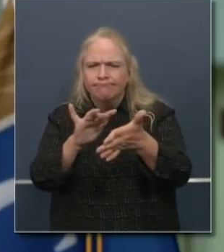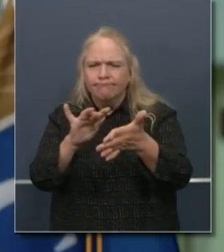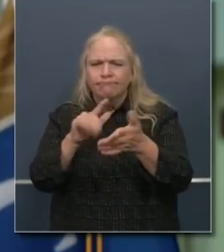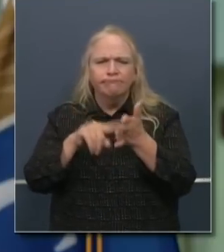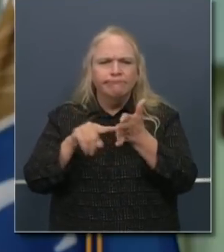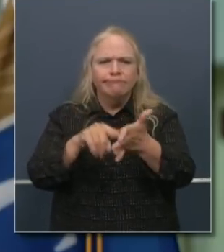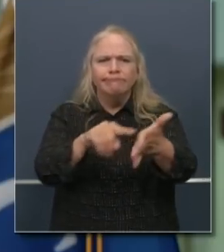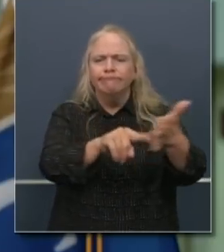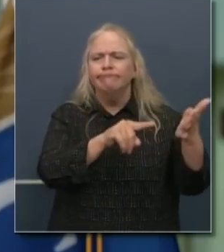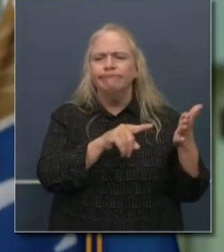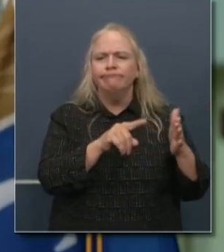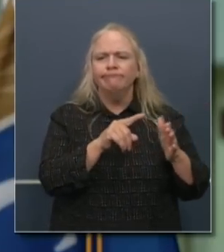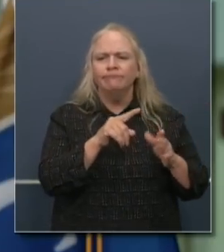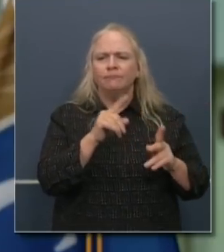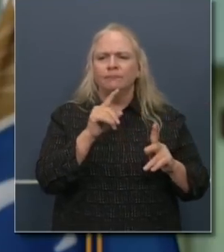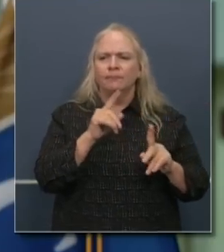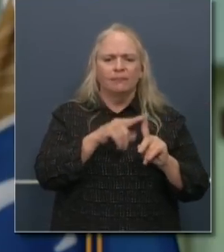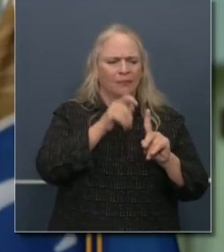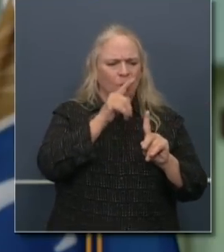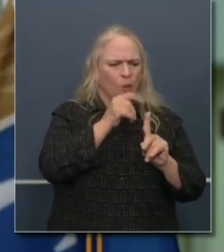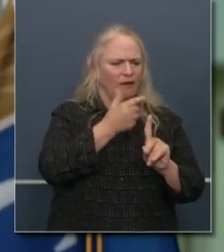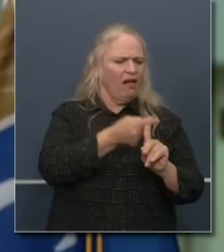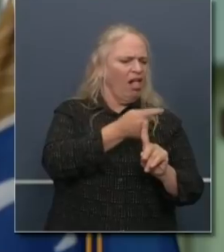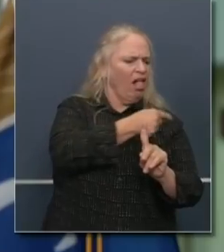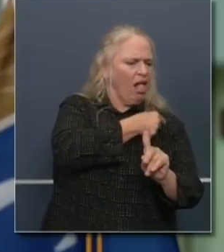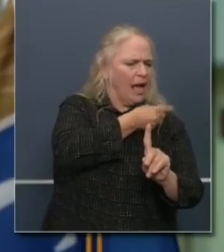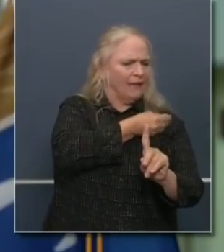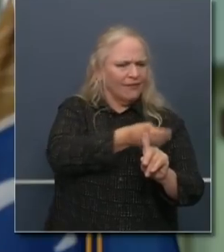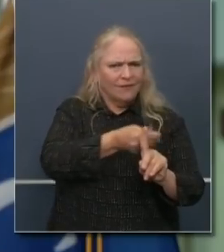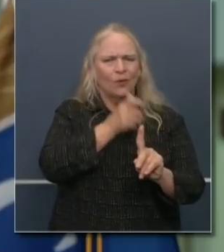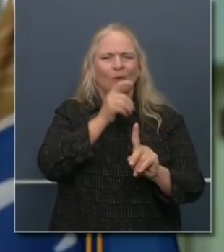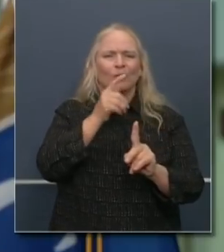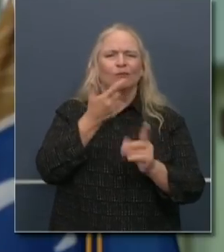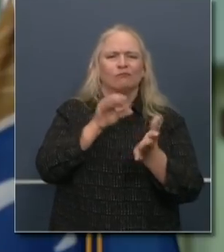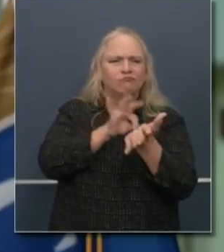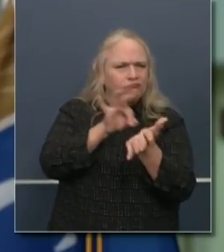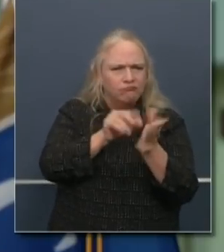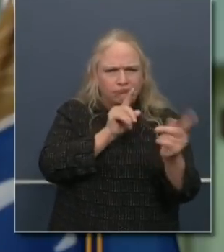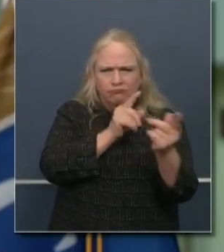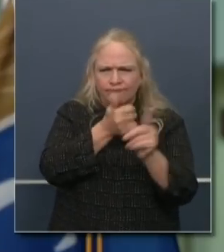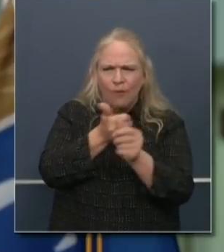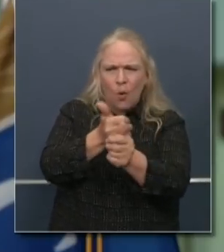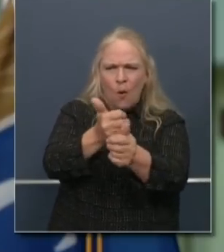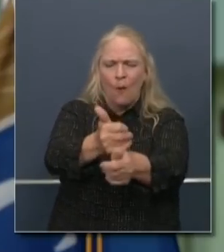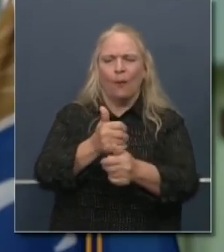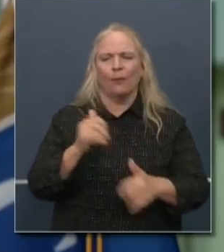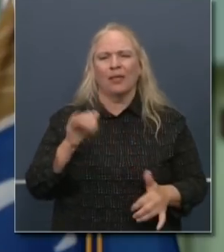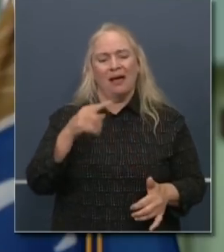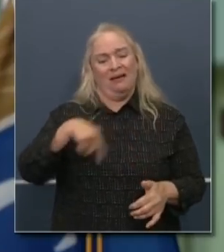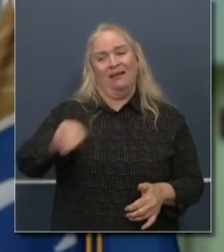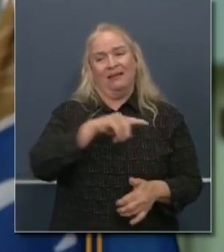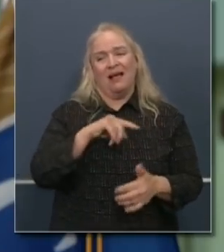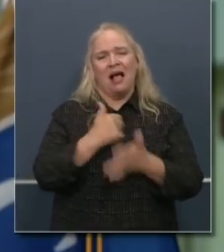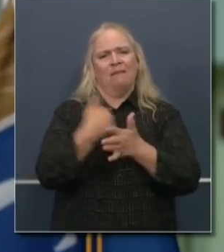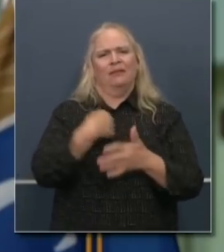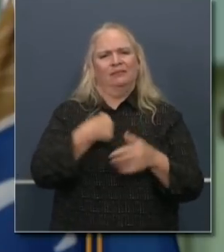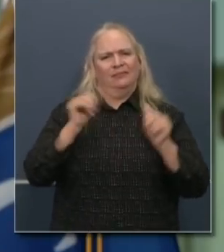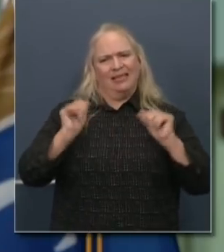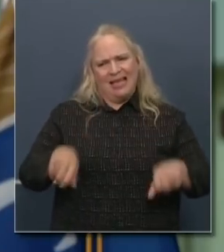OVER 10,000 PEOPLE THAT HAVE BEEN TRAINED IN OUR CONTACT TRACES CORE. ALL ARE ADVANTAGEOUS IN TERMS